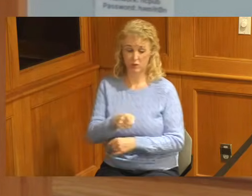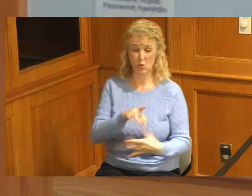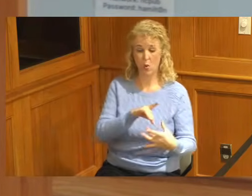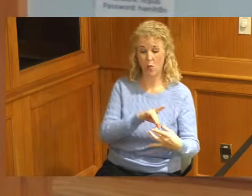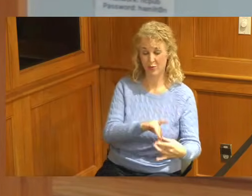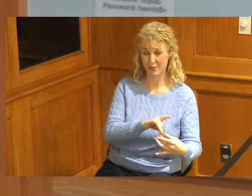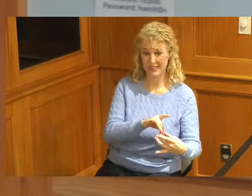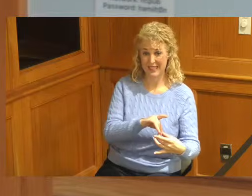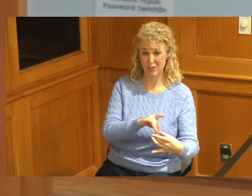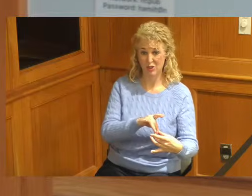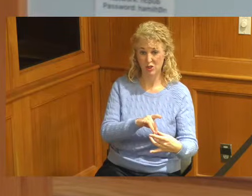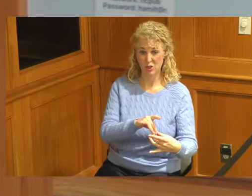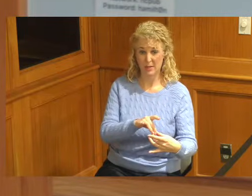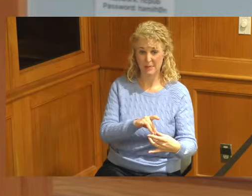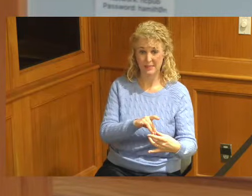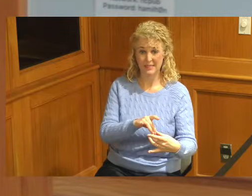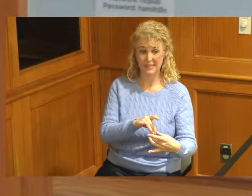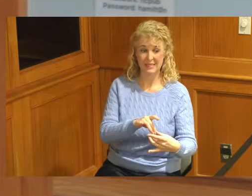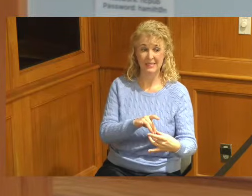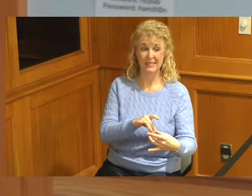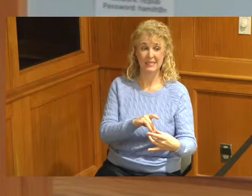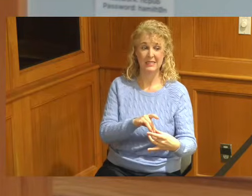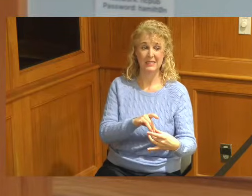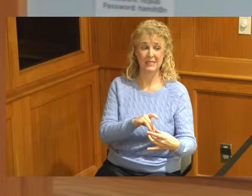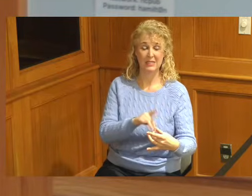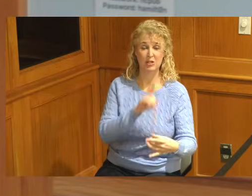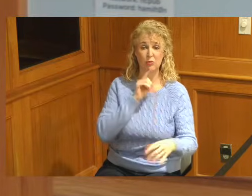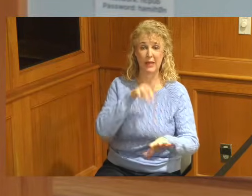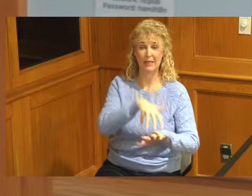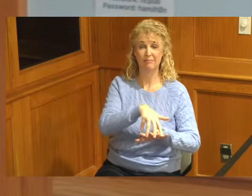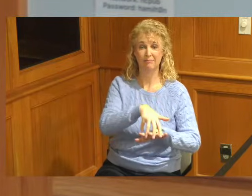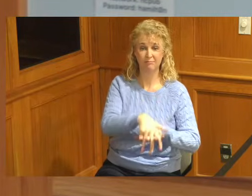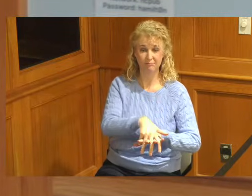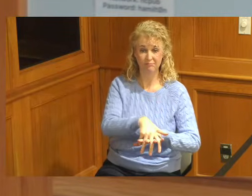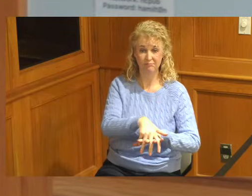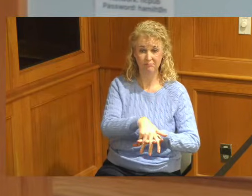like it's it's not it's it can be complicated to work with community development corporation